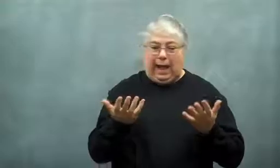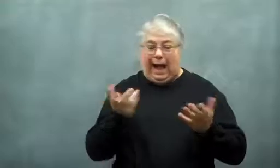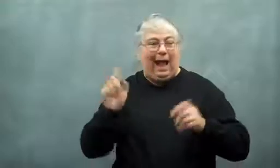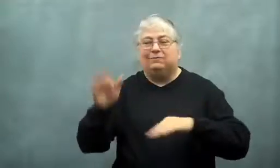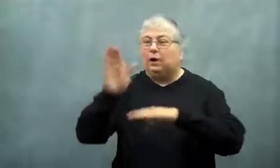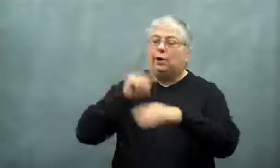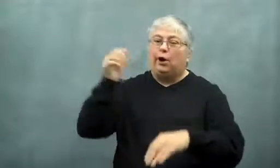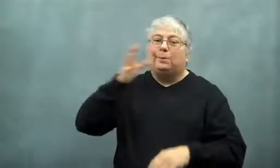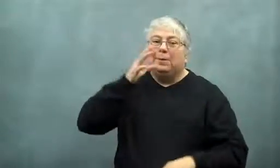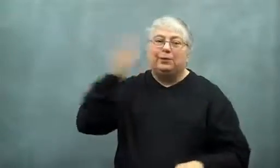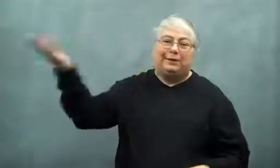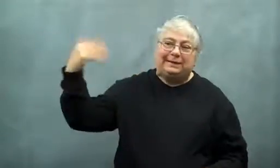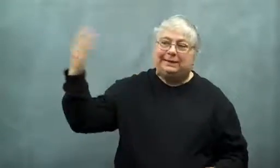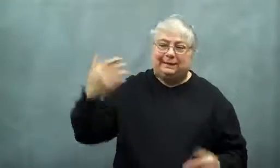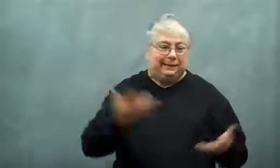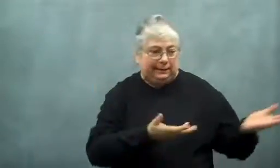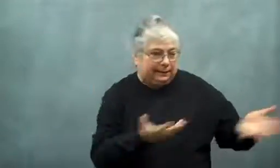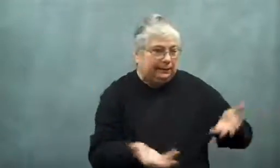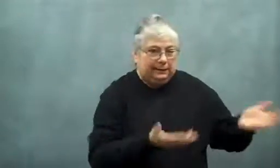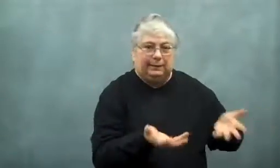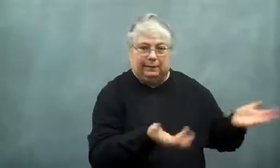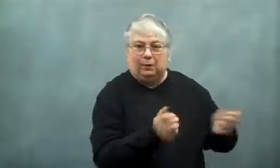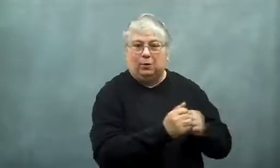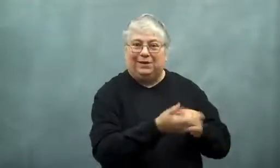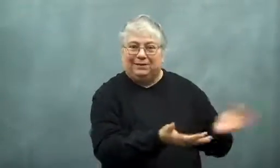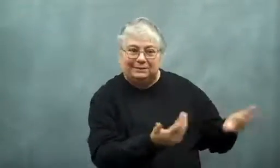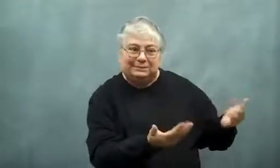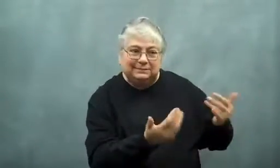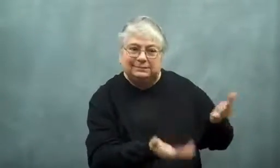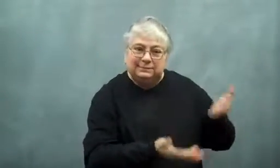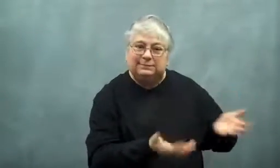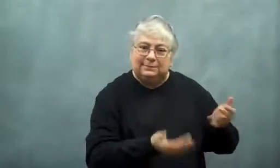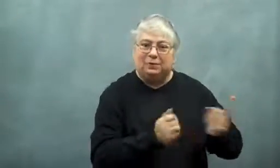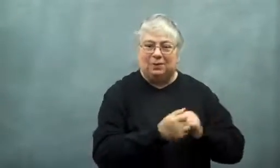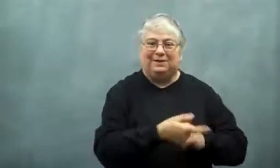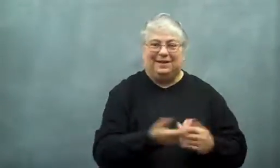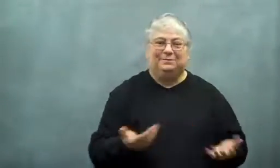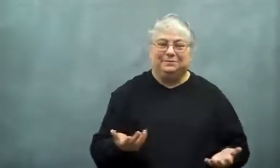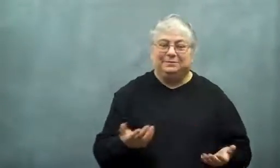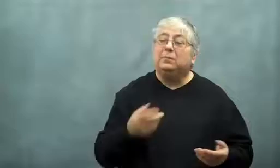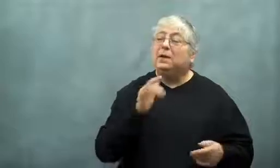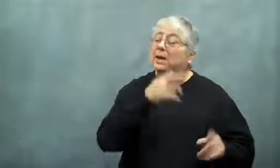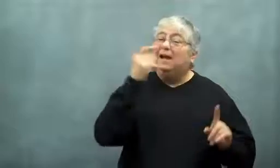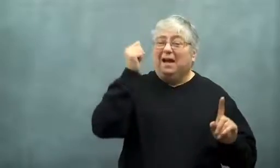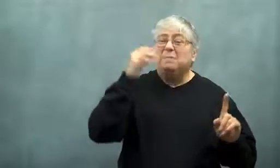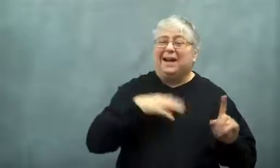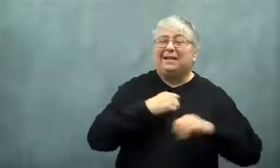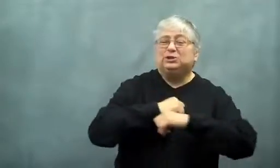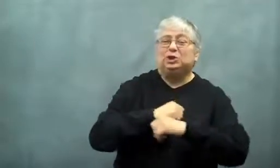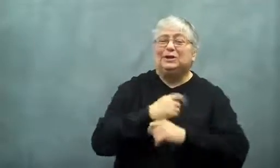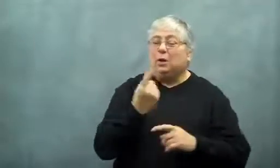Then they would have to call his mother in to deal with the situation.